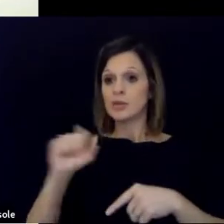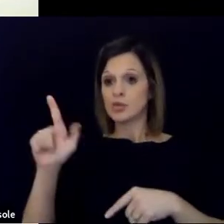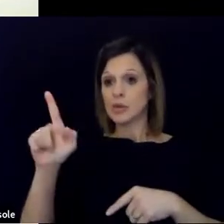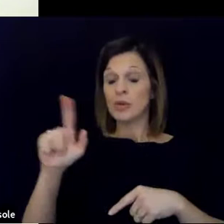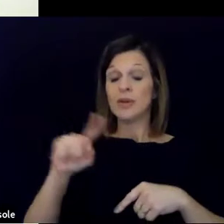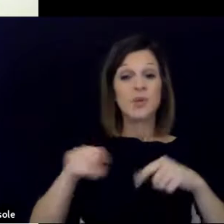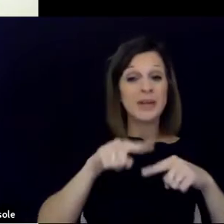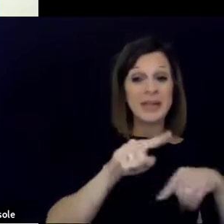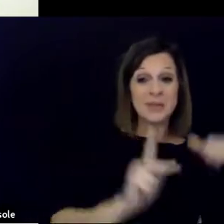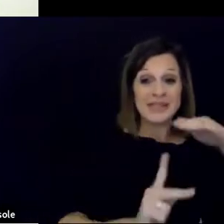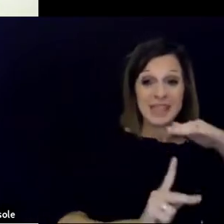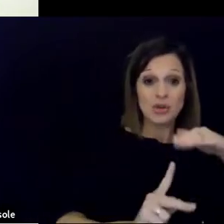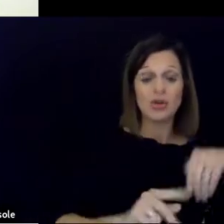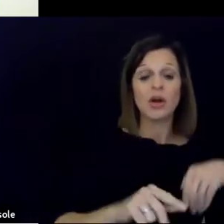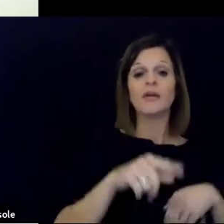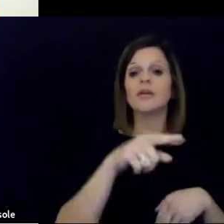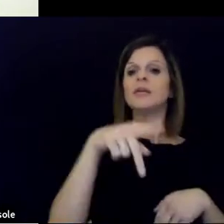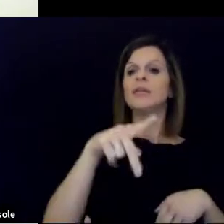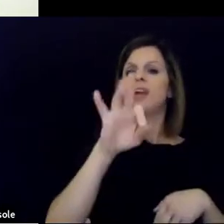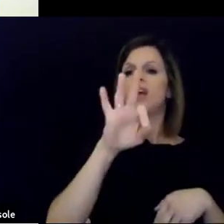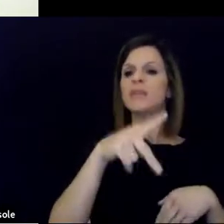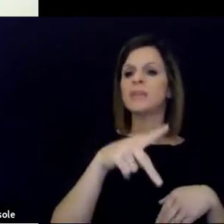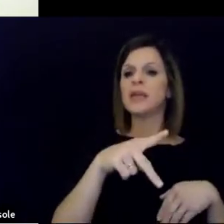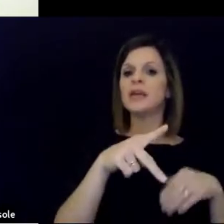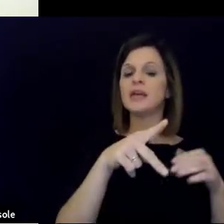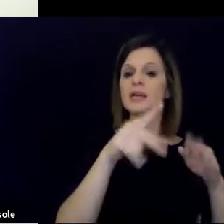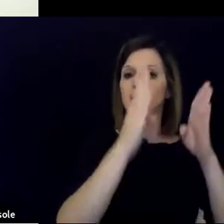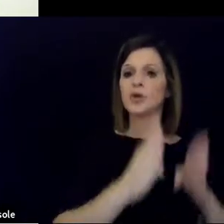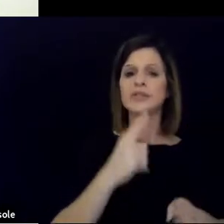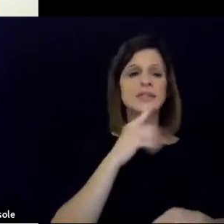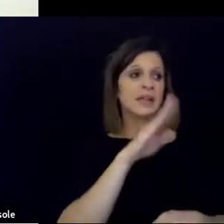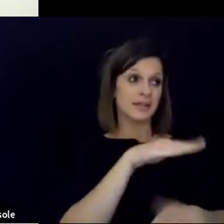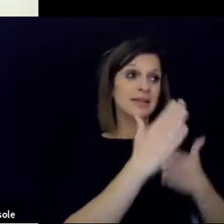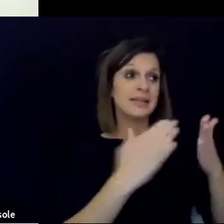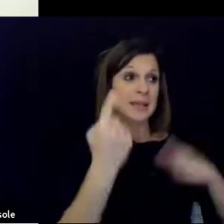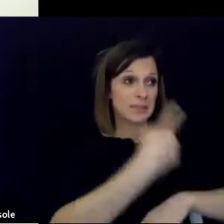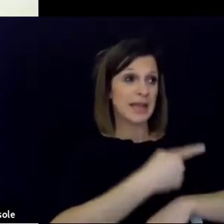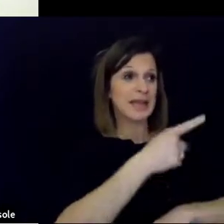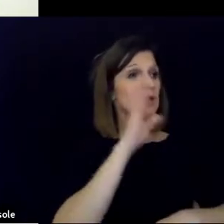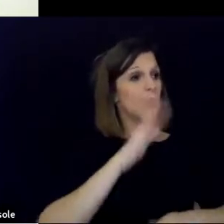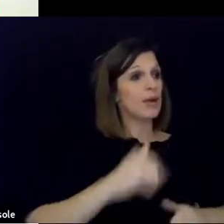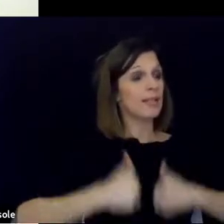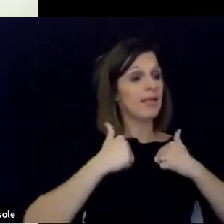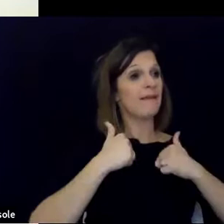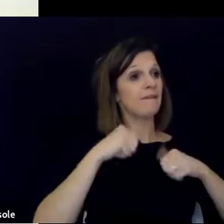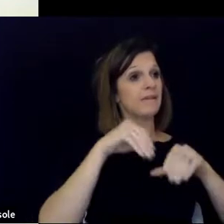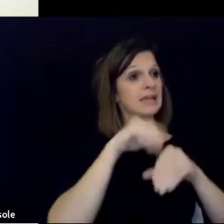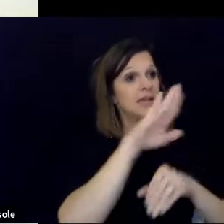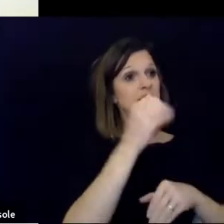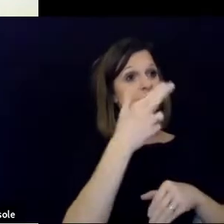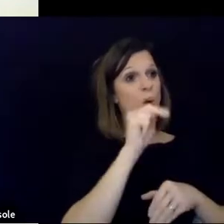I rolled my eyes thinking that'd be impossible, but you know, the possible is possible. When you anticipate the future,